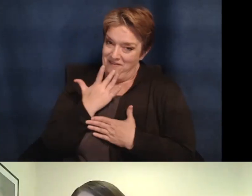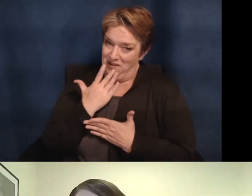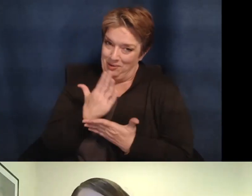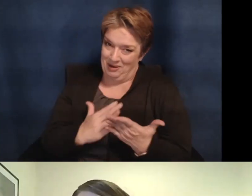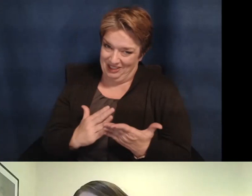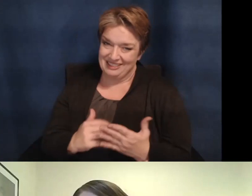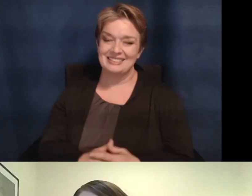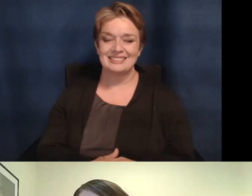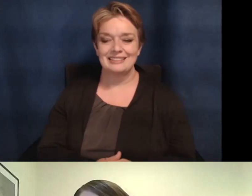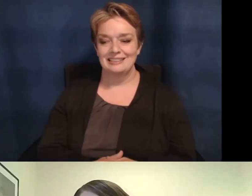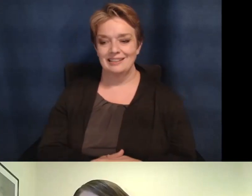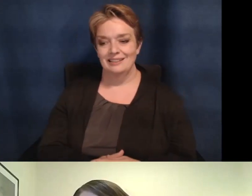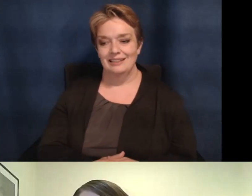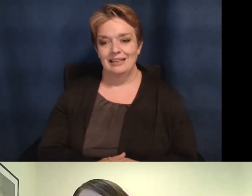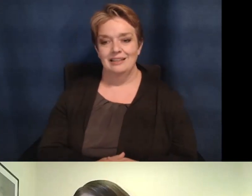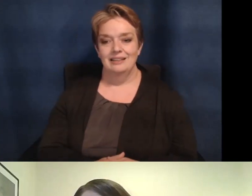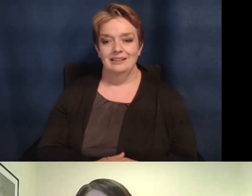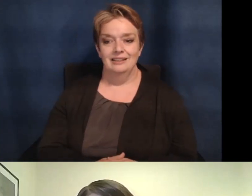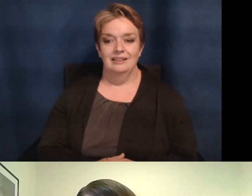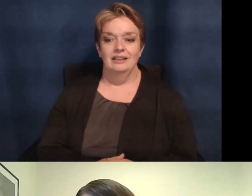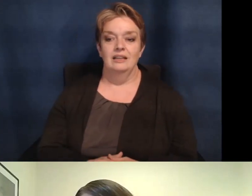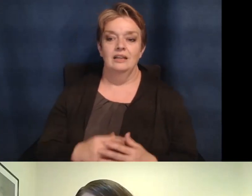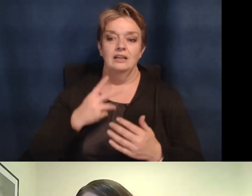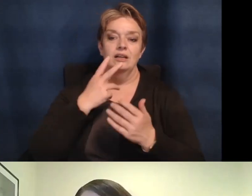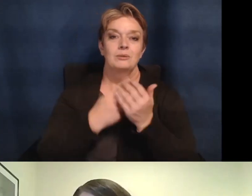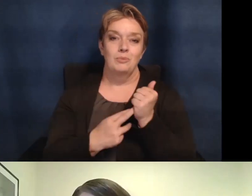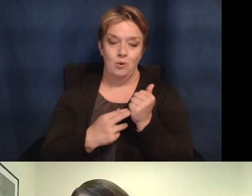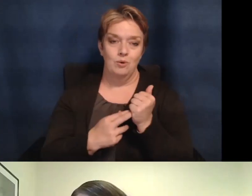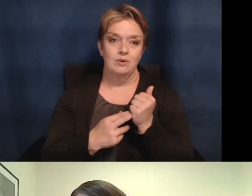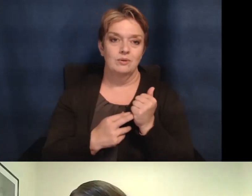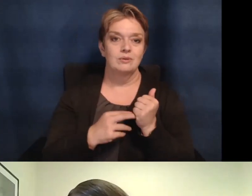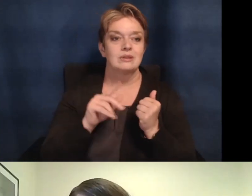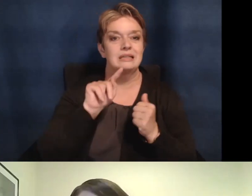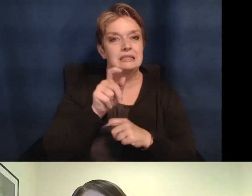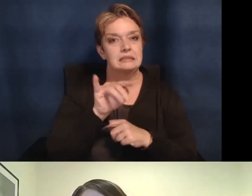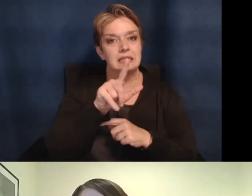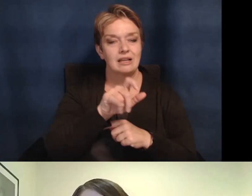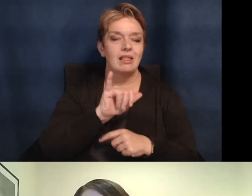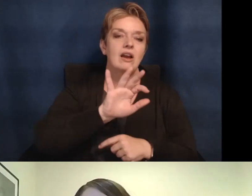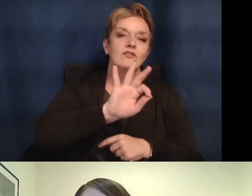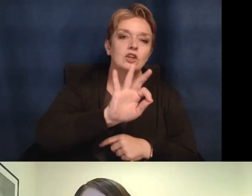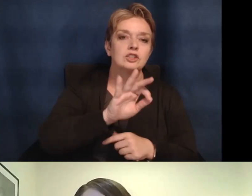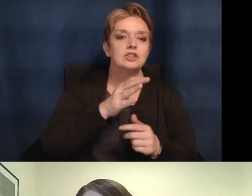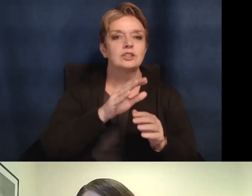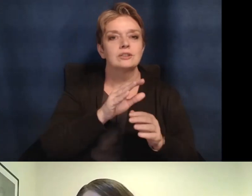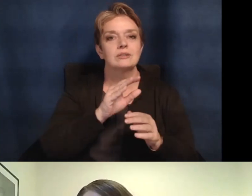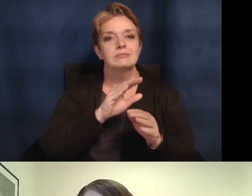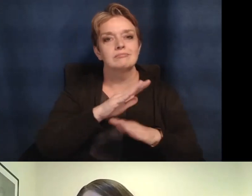And that's both the textiles we have that are furnishings and the textiles she wore.